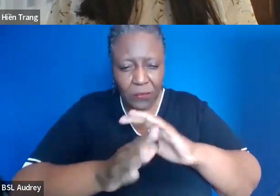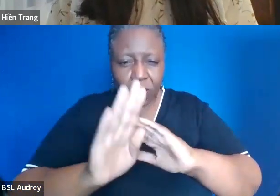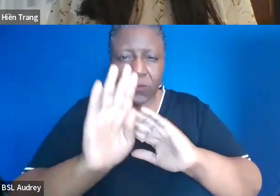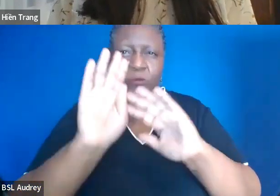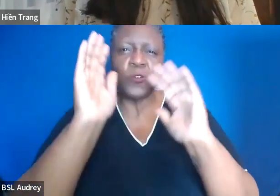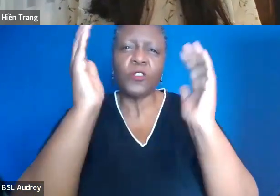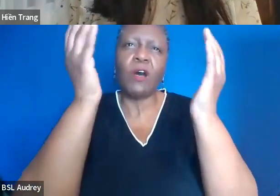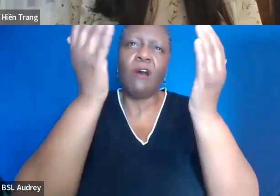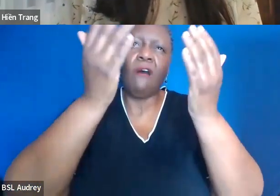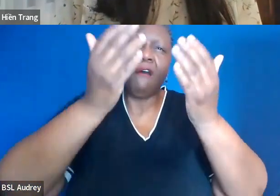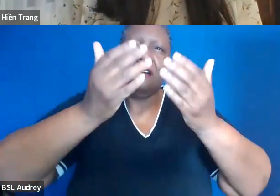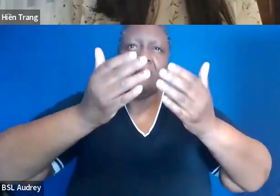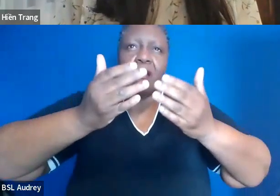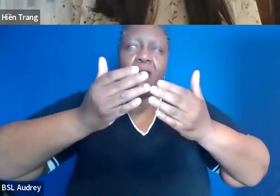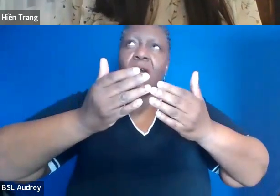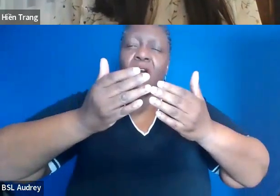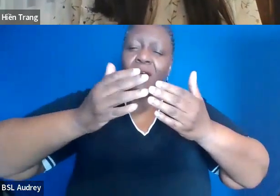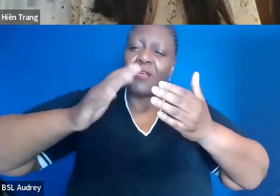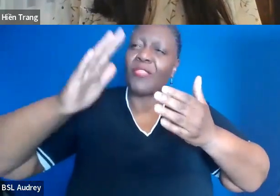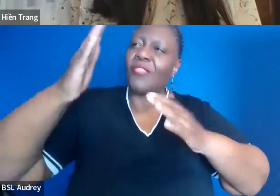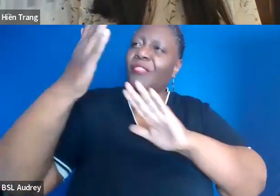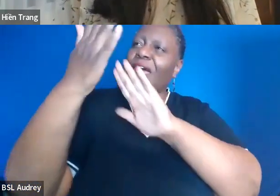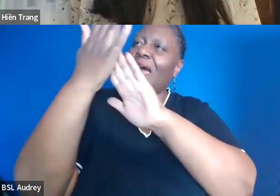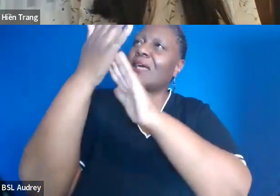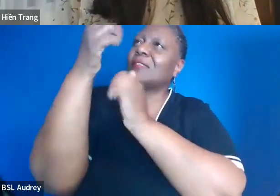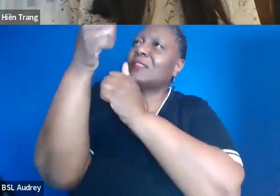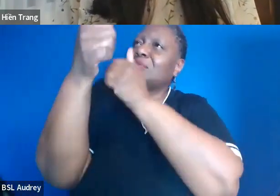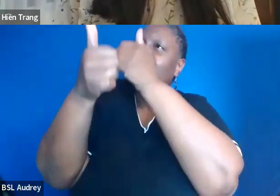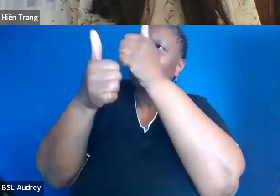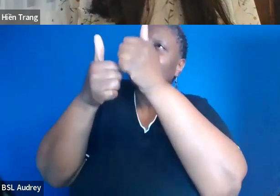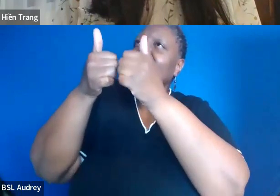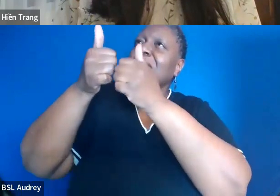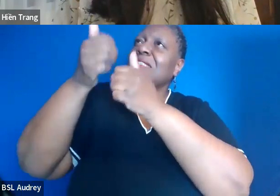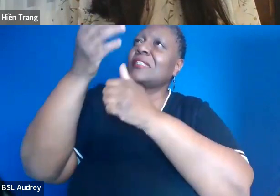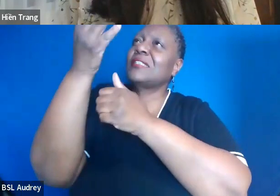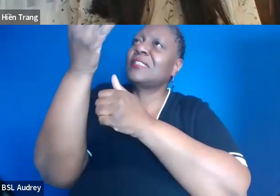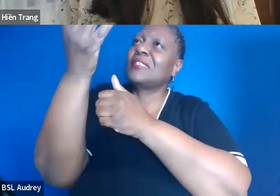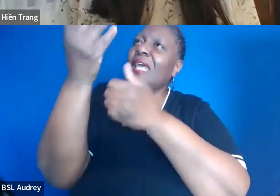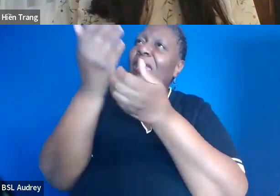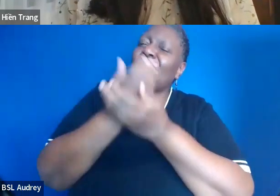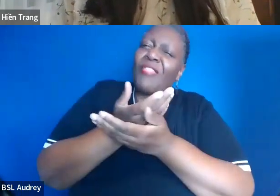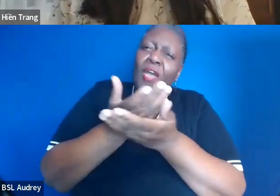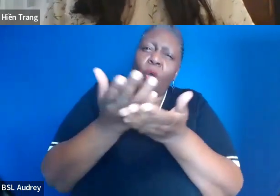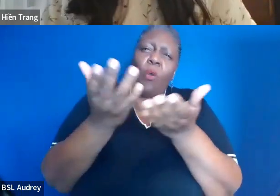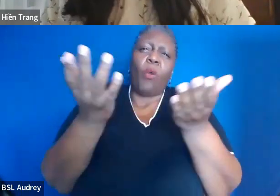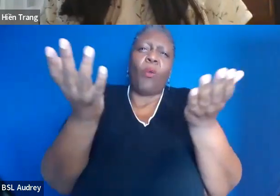Praise the hand that carved this stone Bared so indecently, one has to look